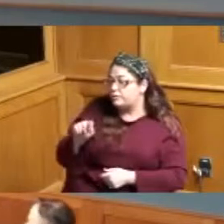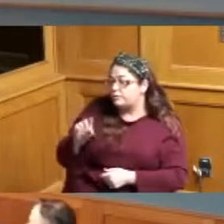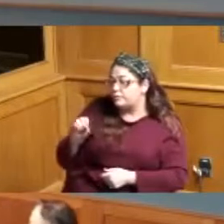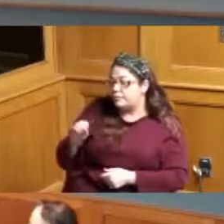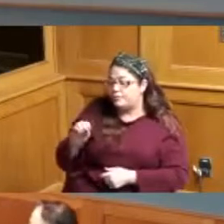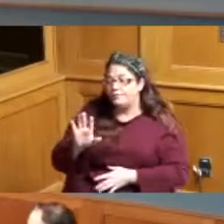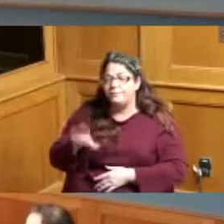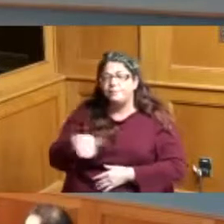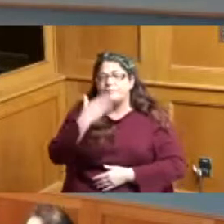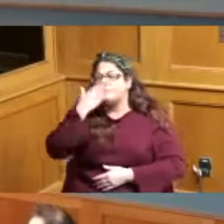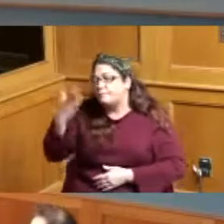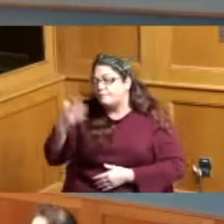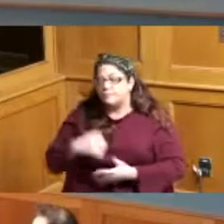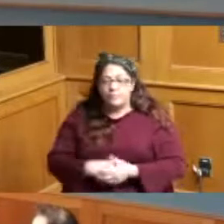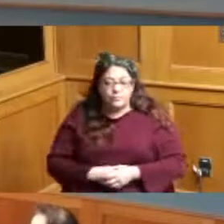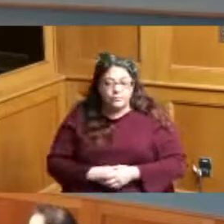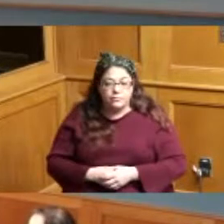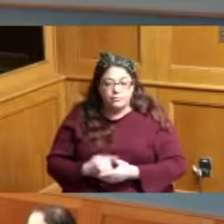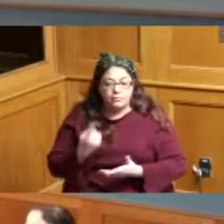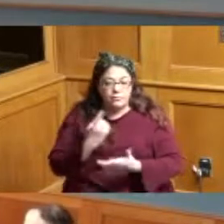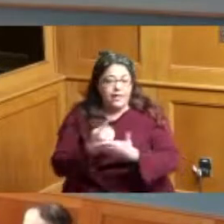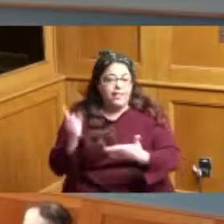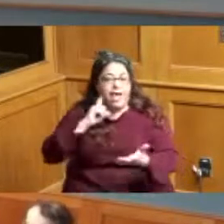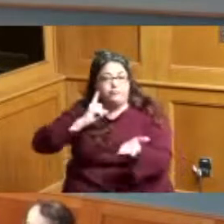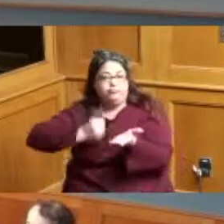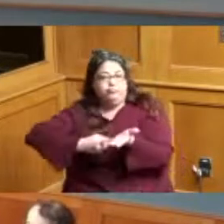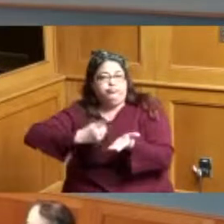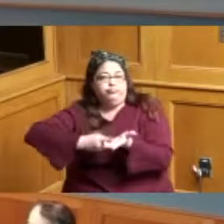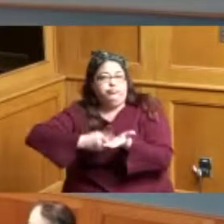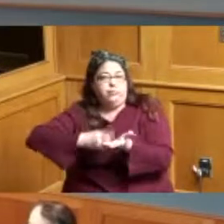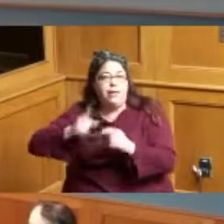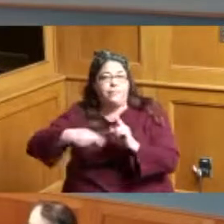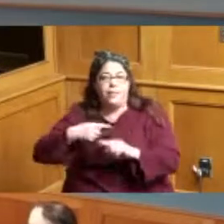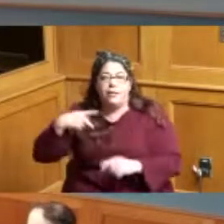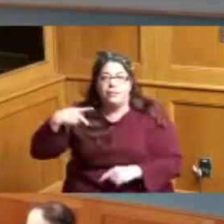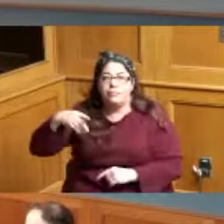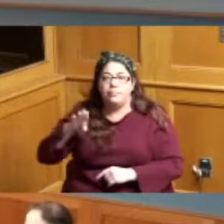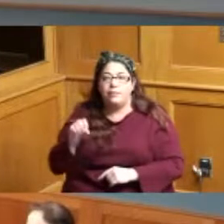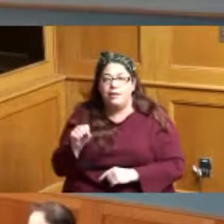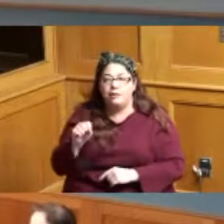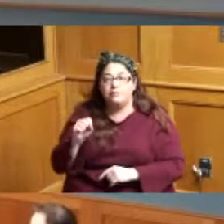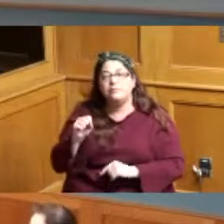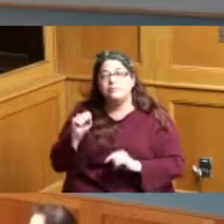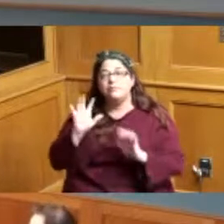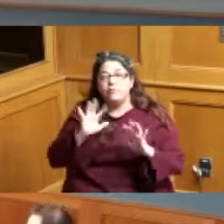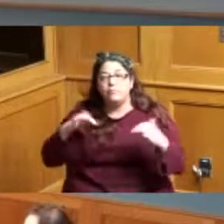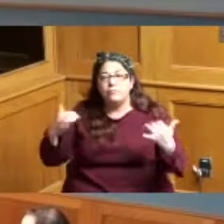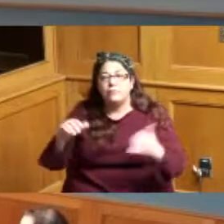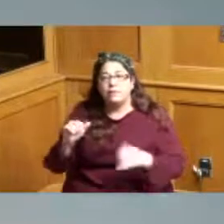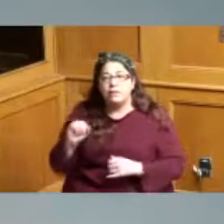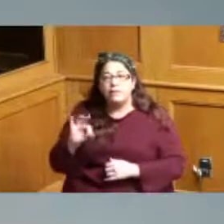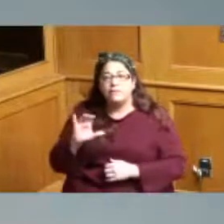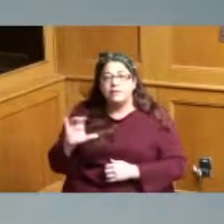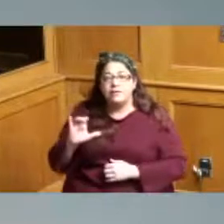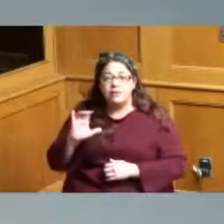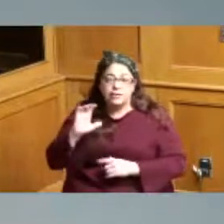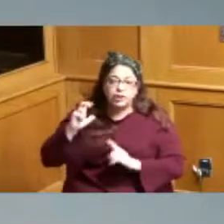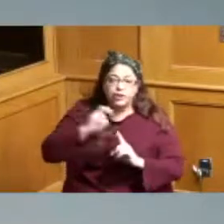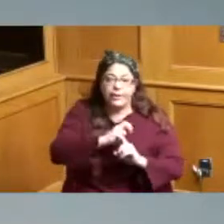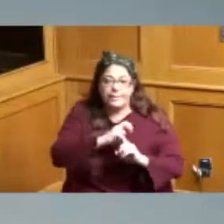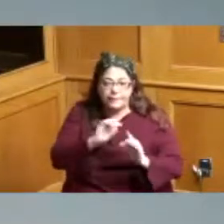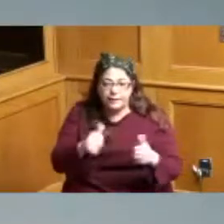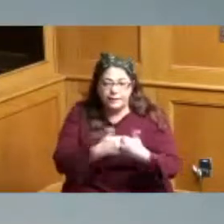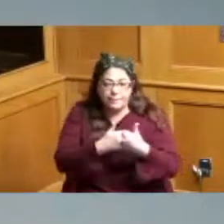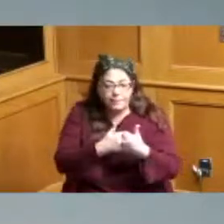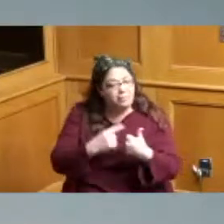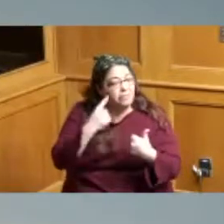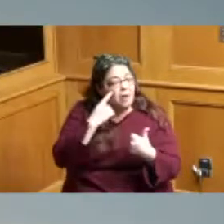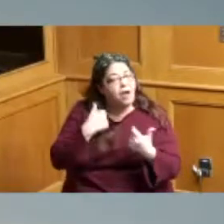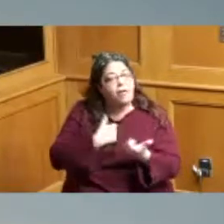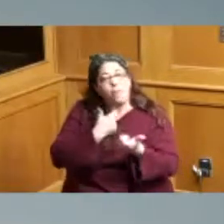last week about the idea of a watch party at PBS for the AFC championship game obviously that